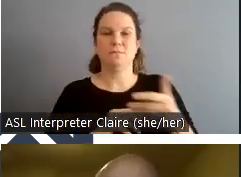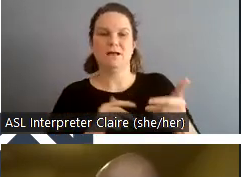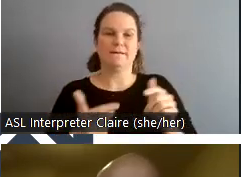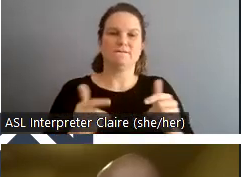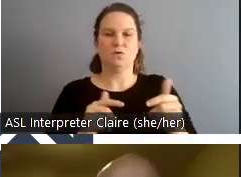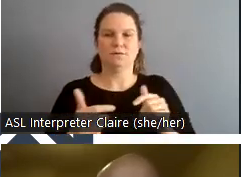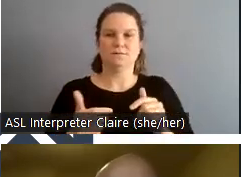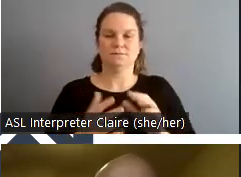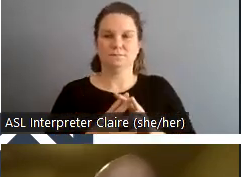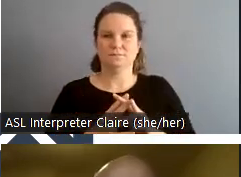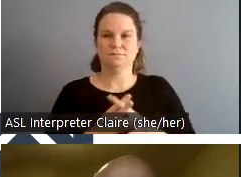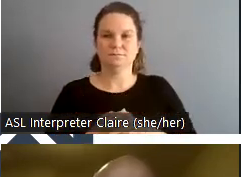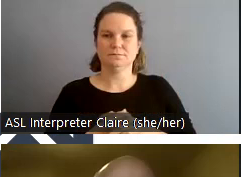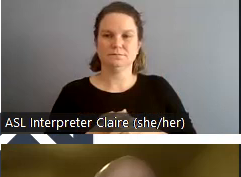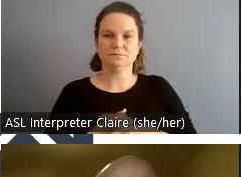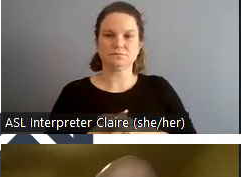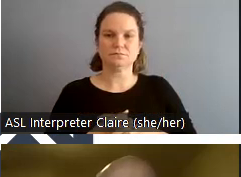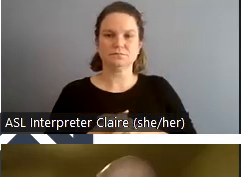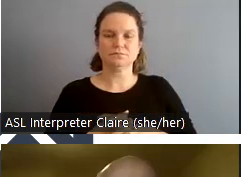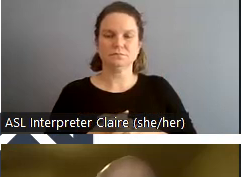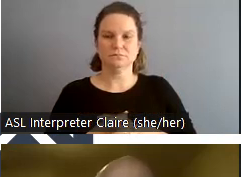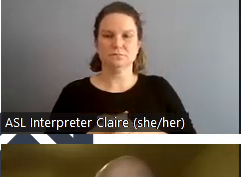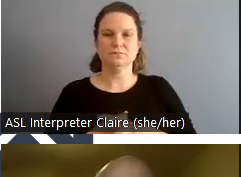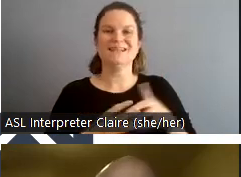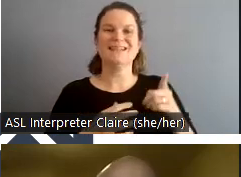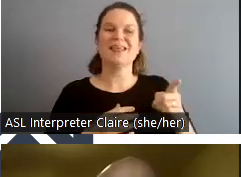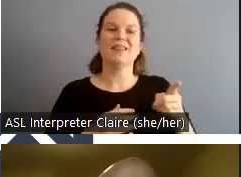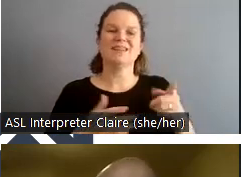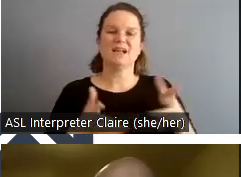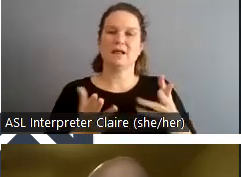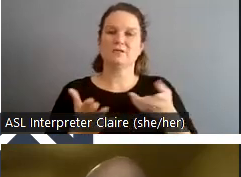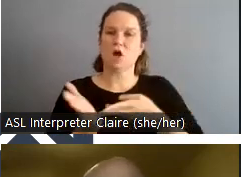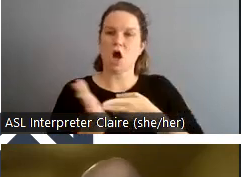process, it's one that allows for